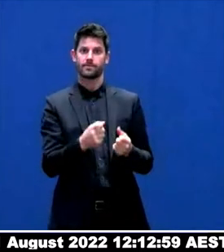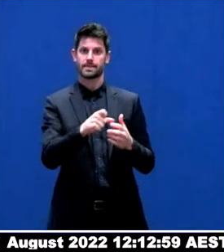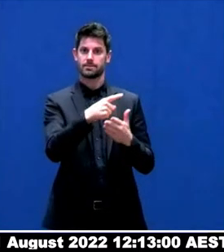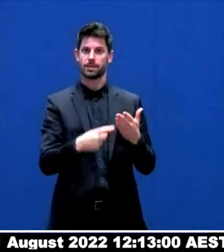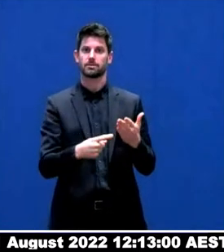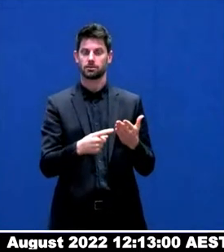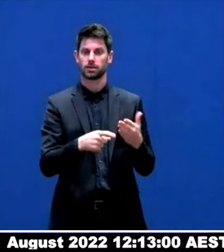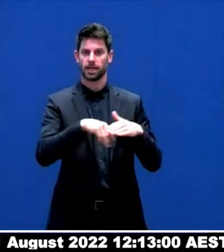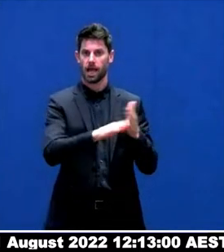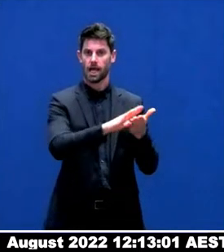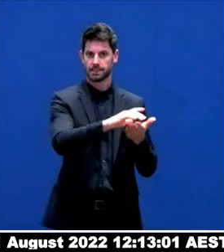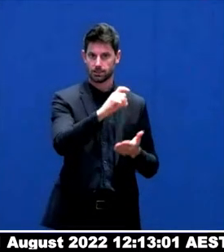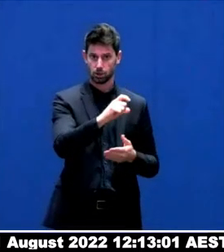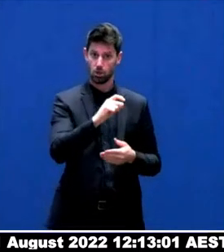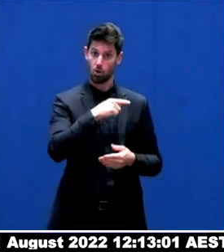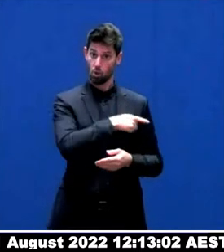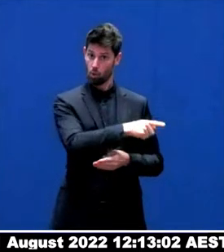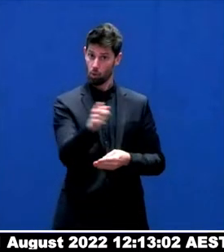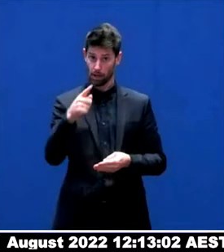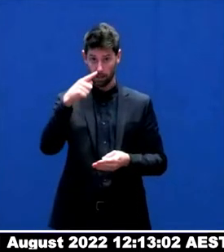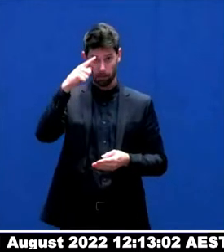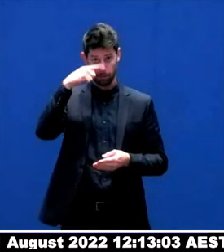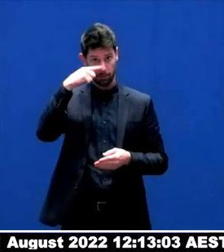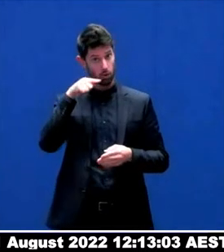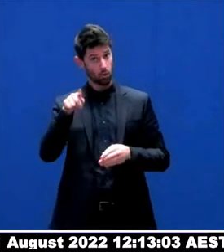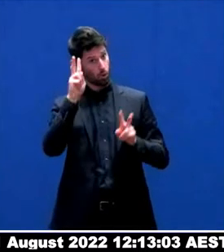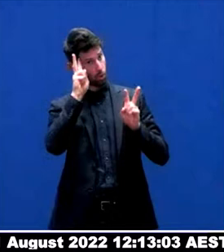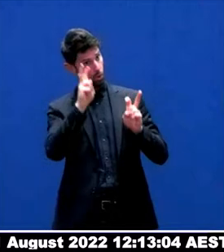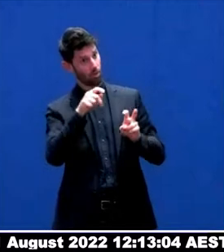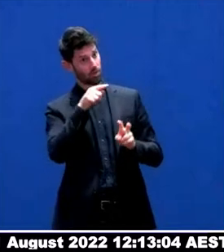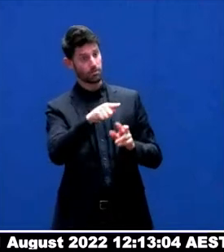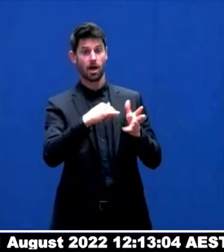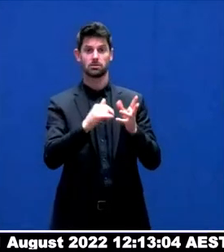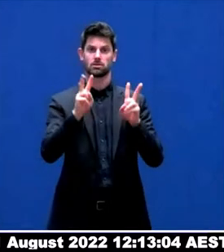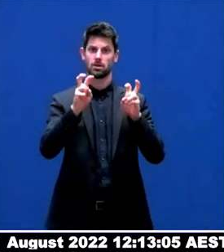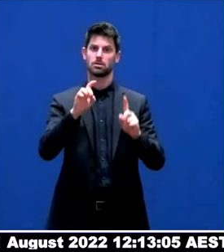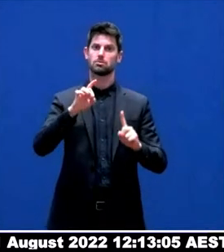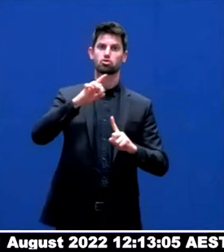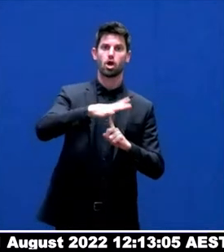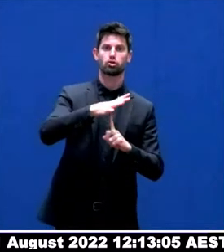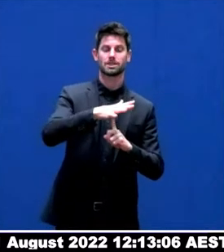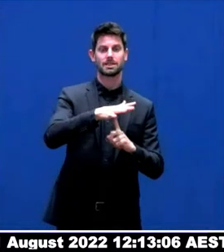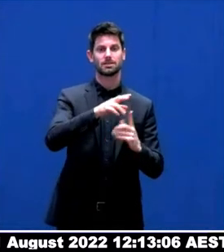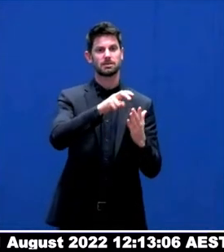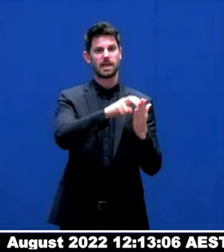all of those people identified as a priority - as priority applicants? No, they're not.